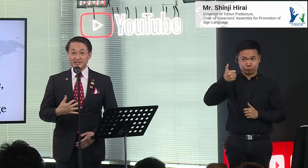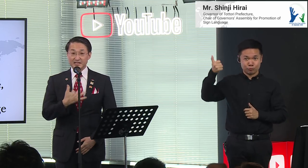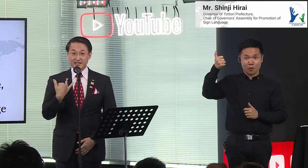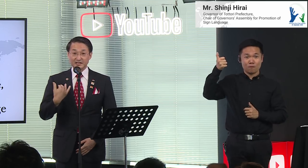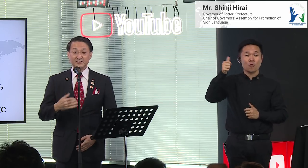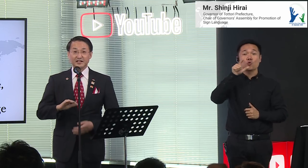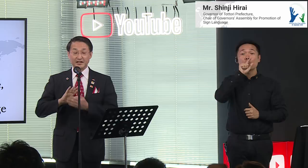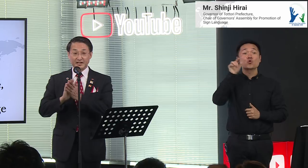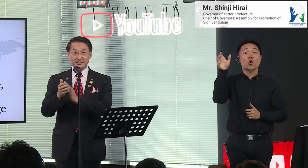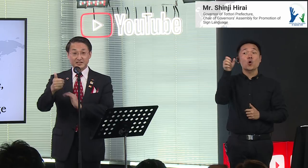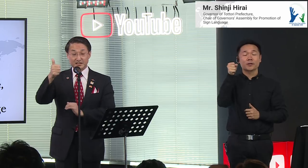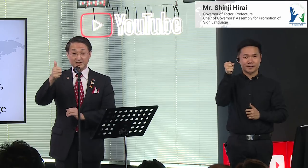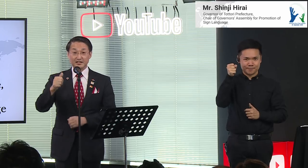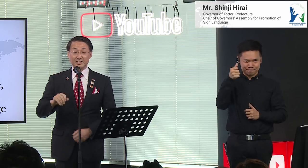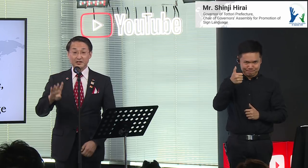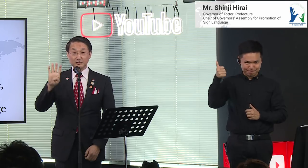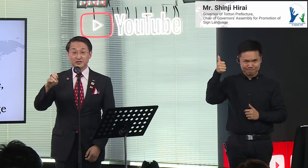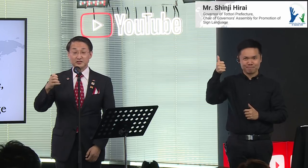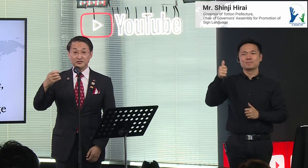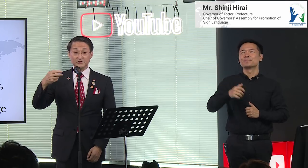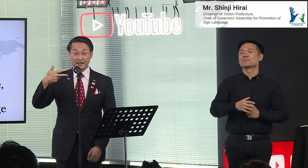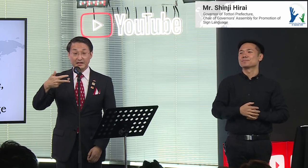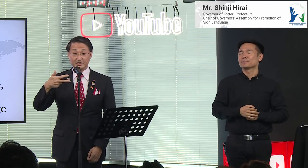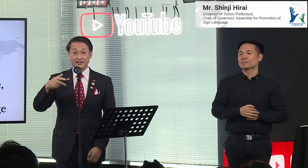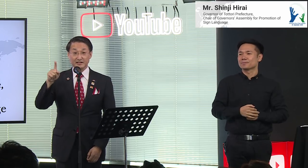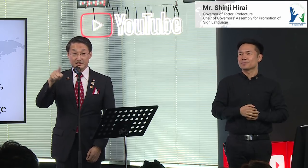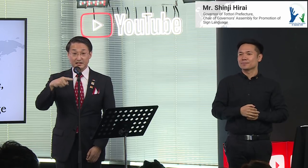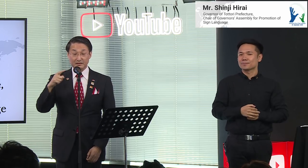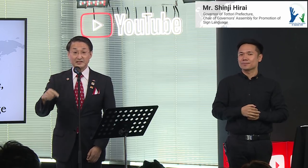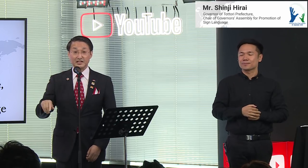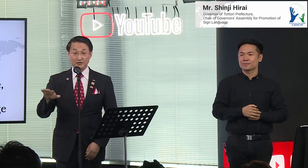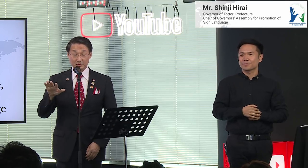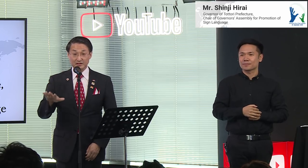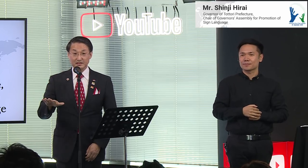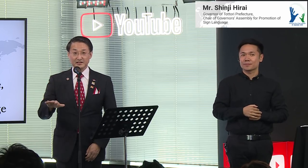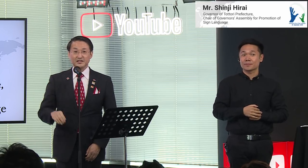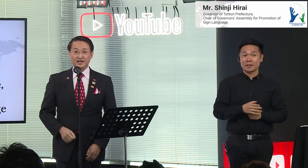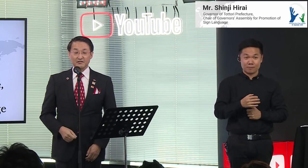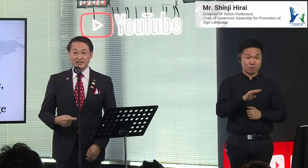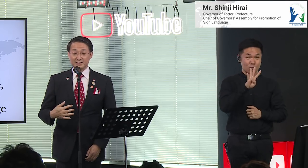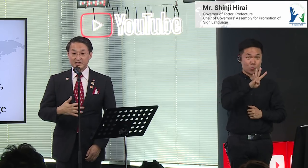My name is Shinji Hirai. Thank you very much, and it is nice to meet you all.